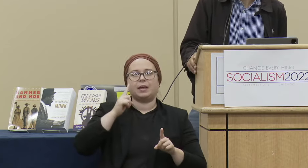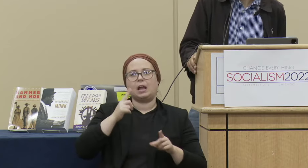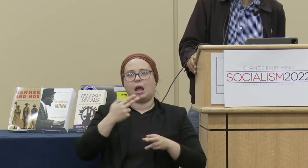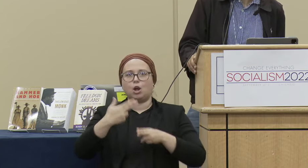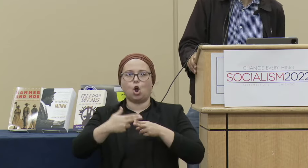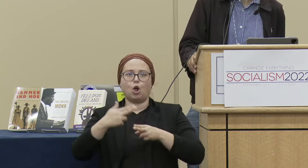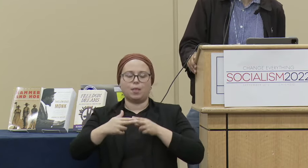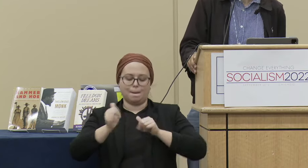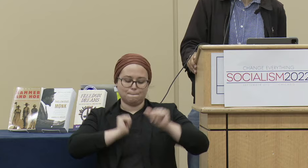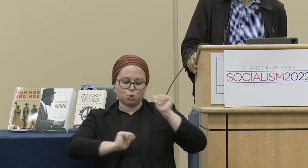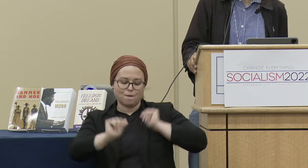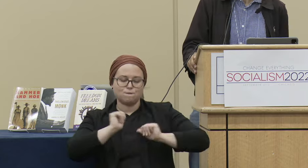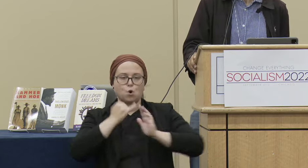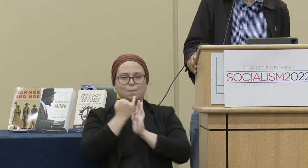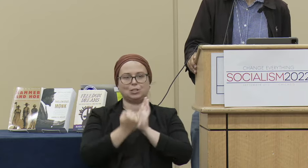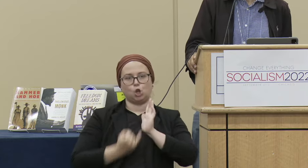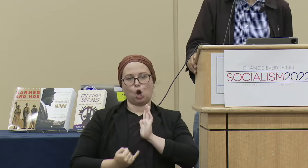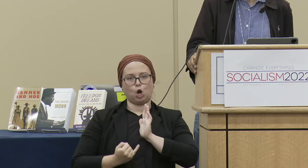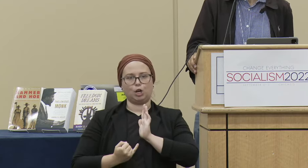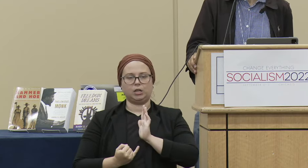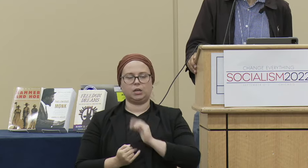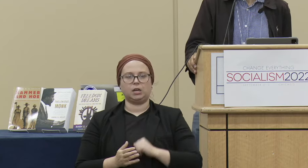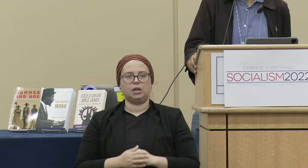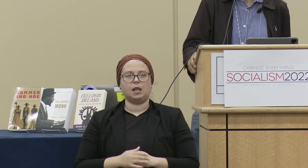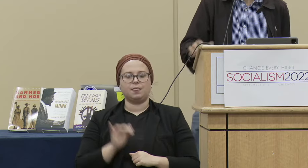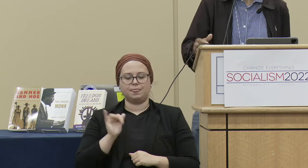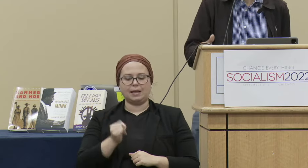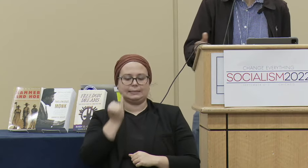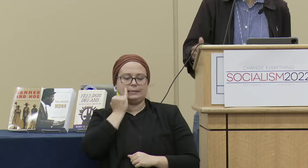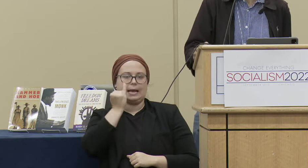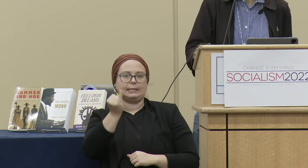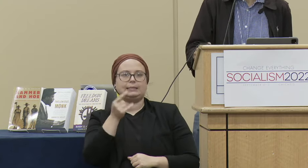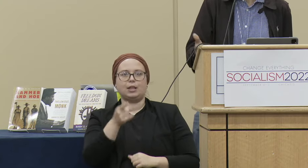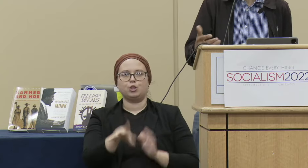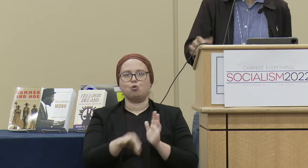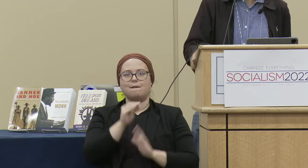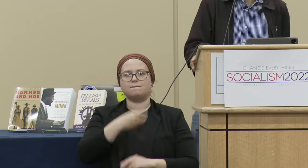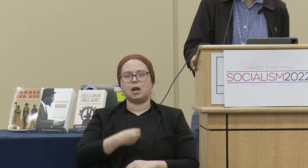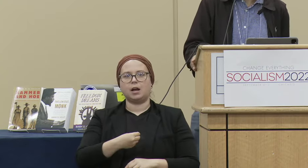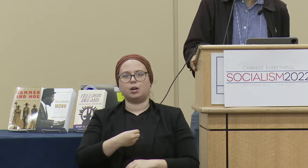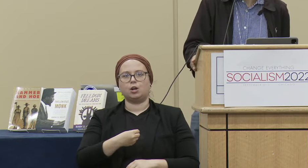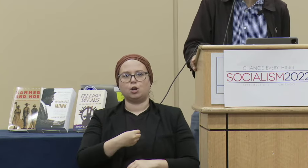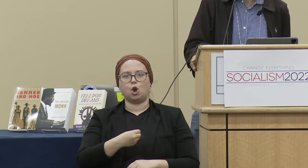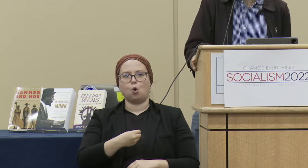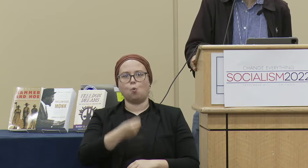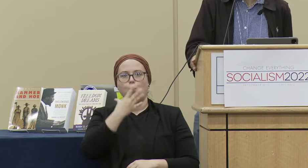dumbest things I've ever seen, but I call it performance art ,